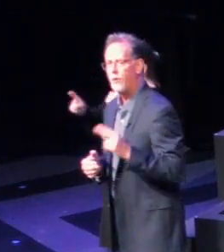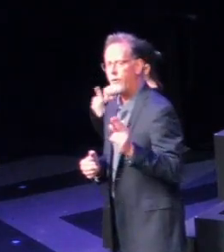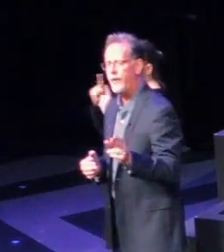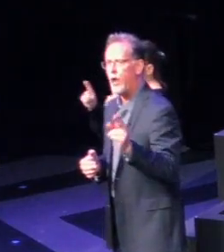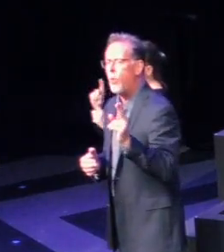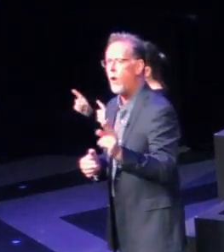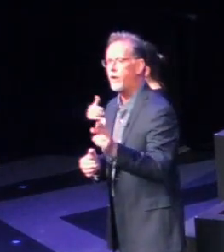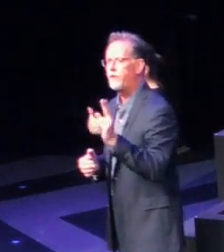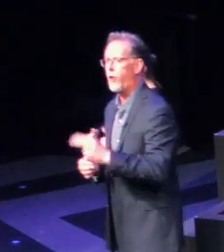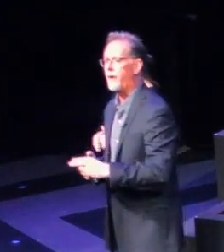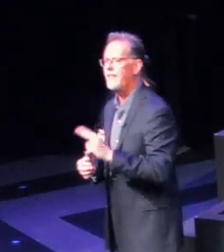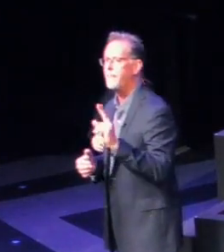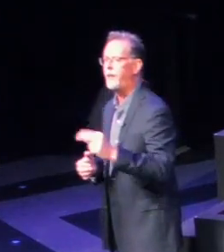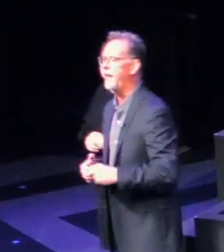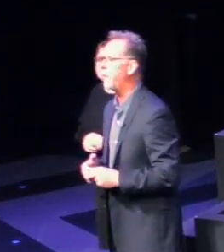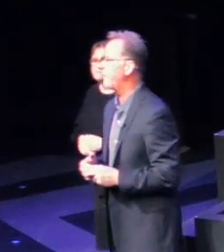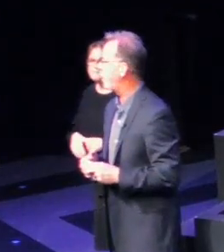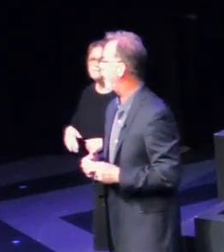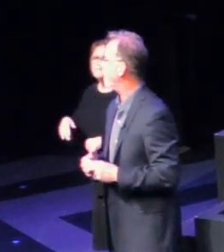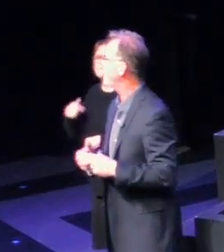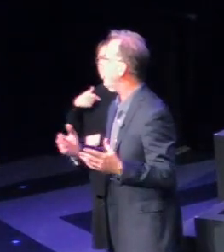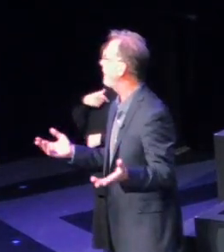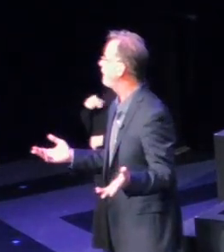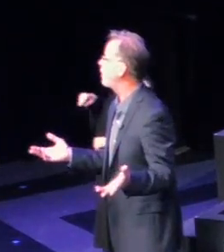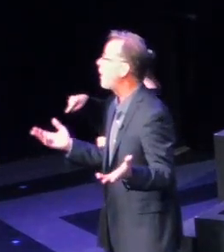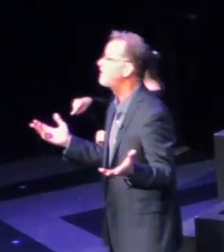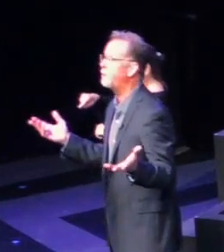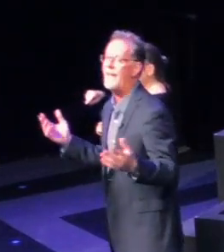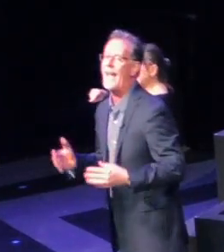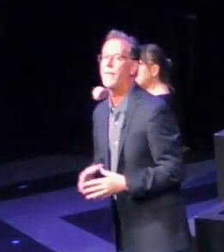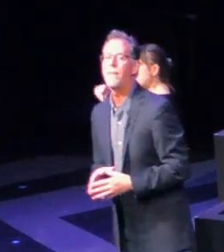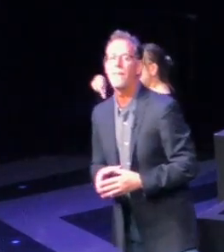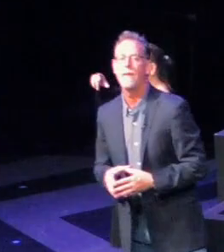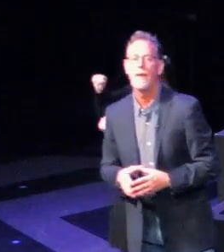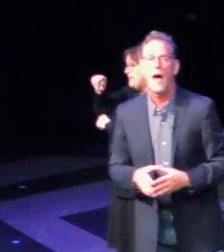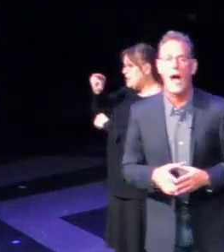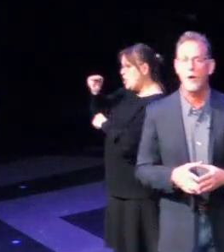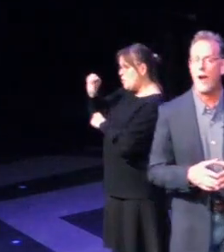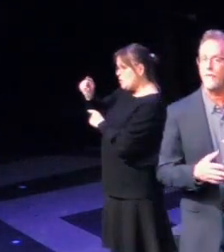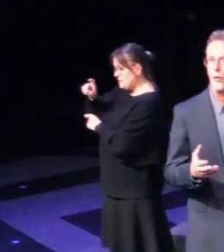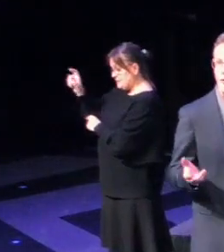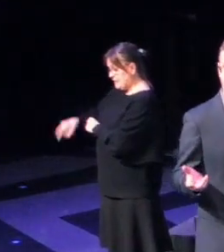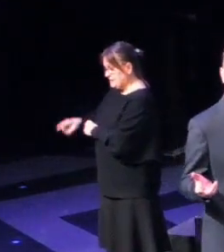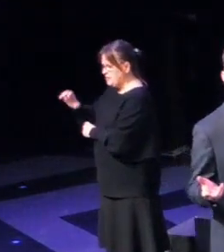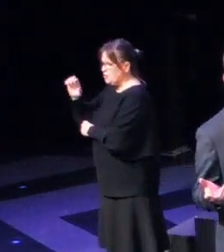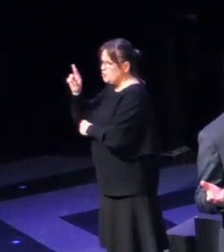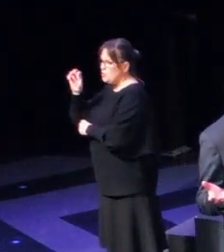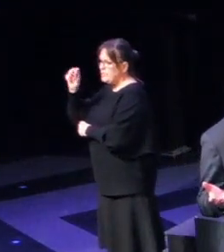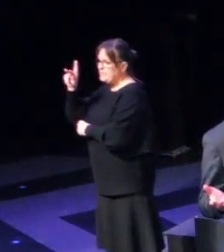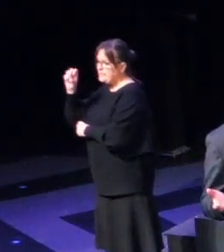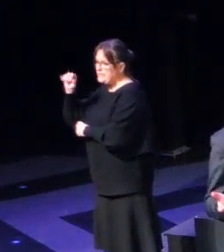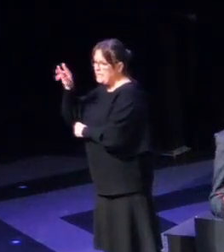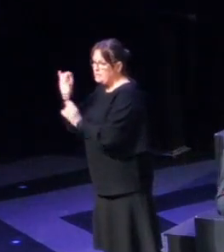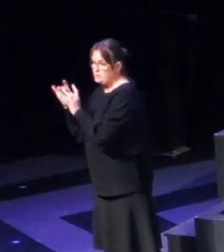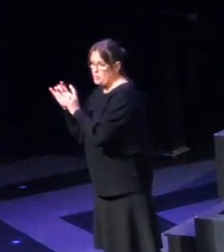Creek walked Starbucks in Plano was where the job interview was to be had. I arrived early, so early that I was able to talk,